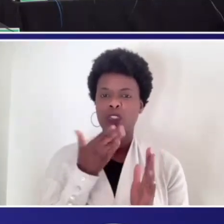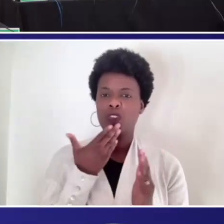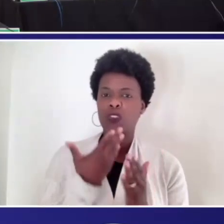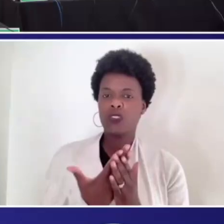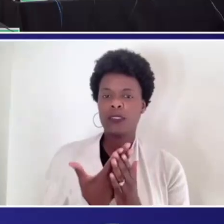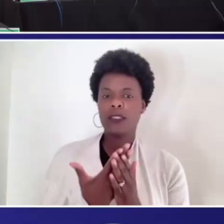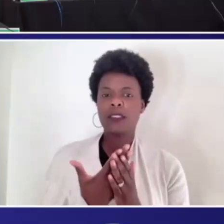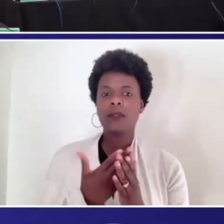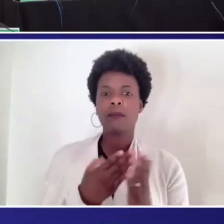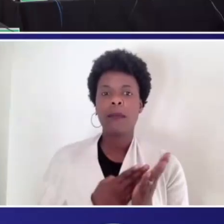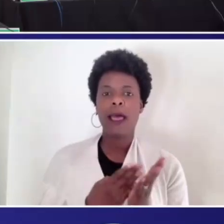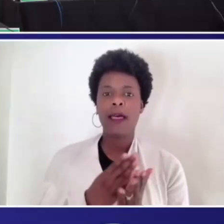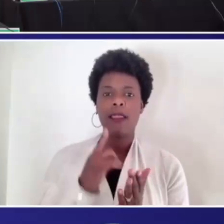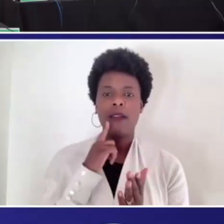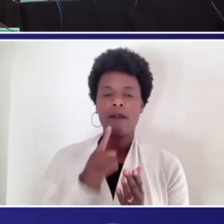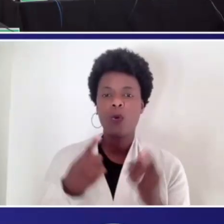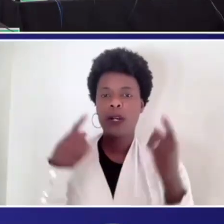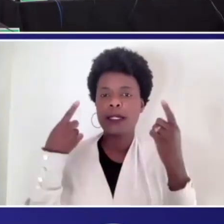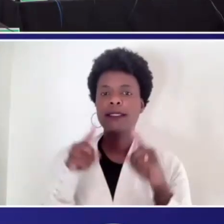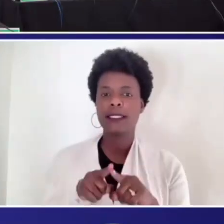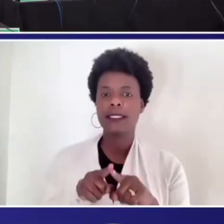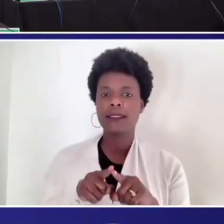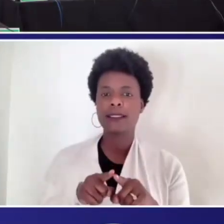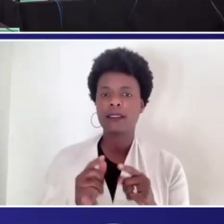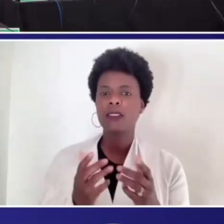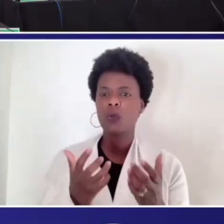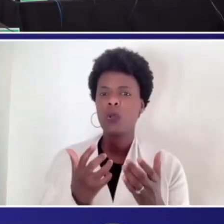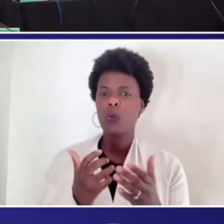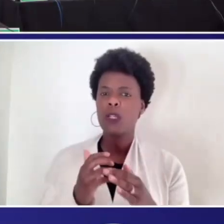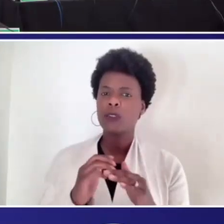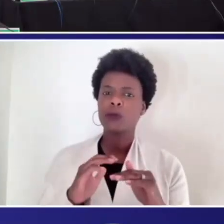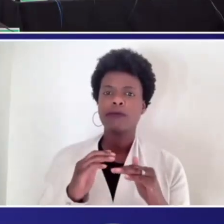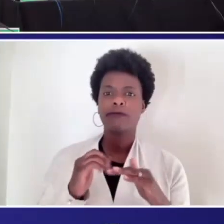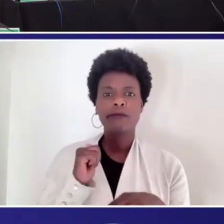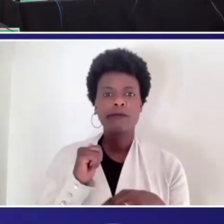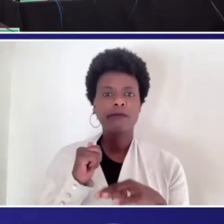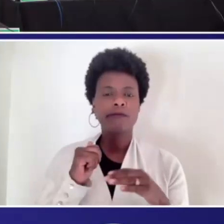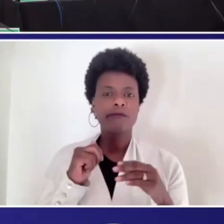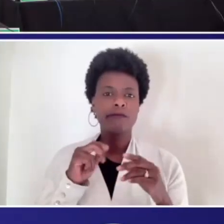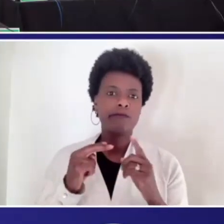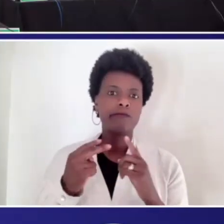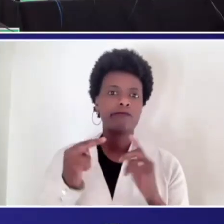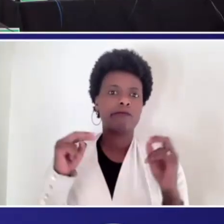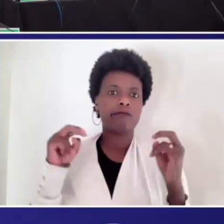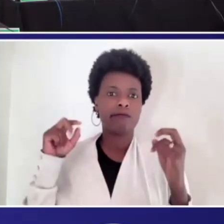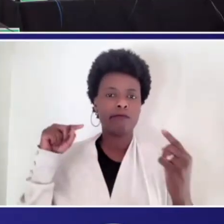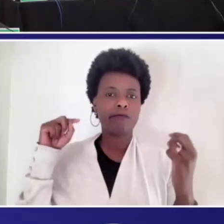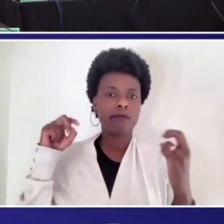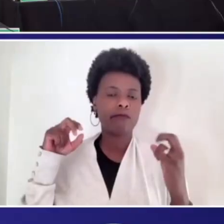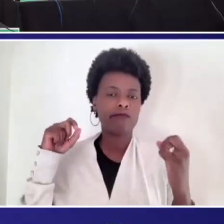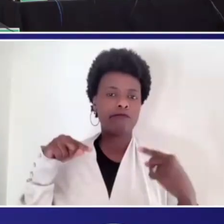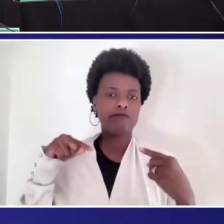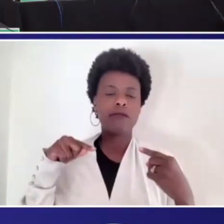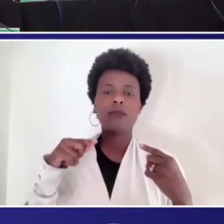And so we want to sort of level set just for everyone's -- to make sure everybody's